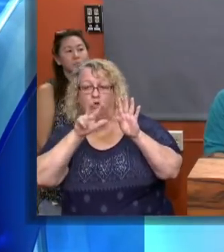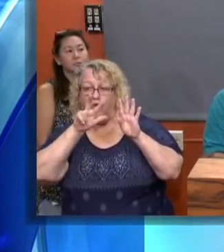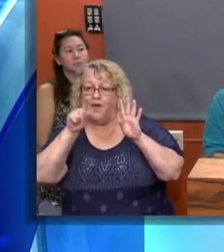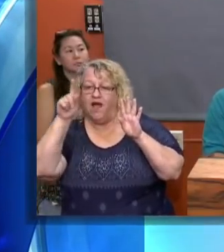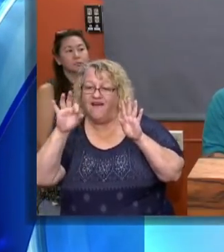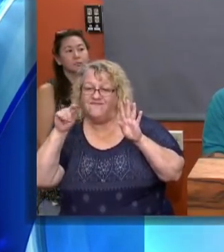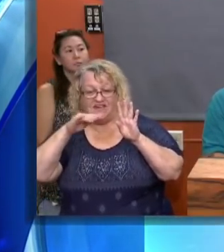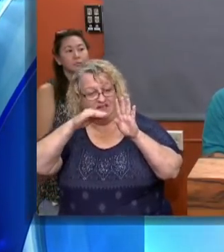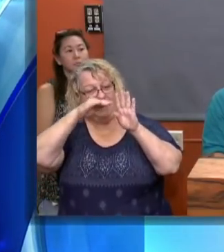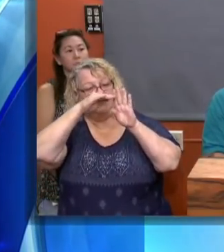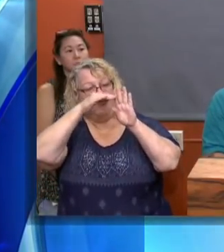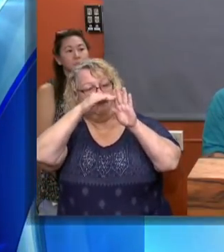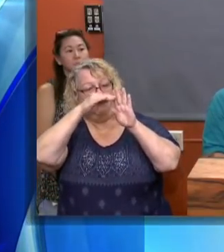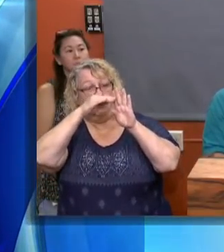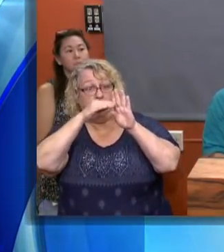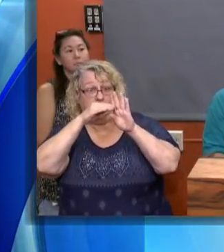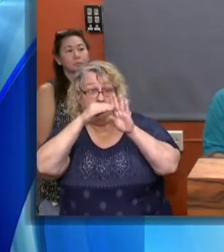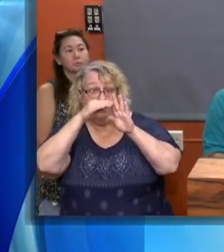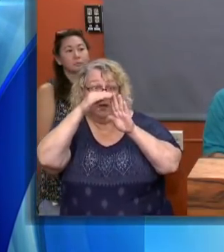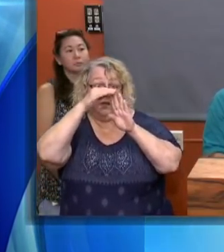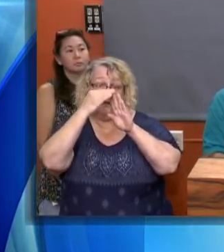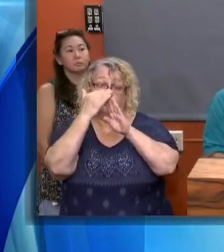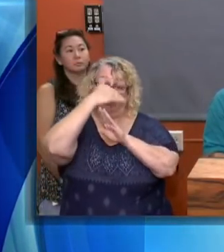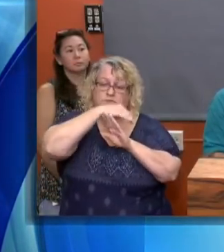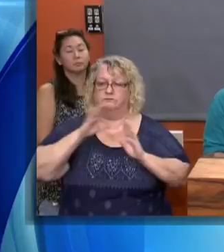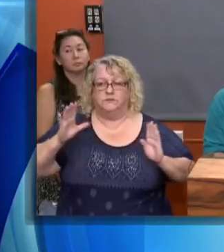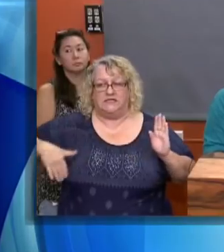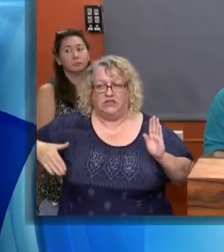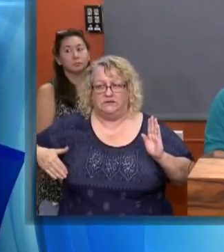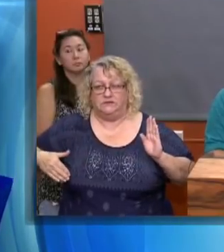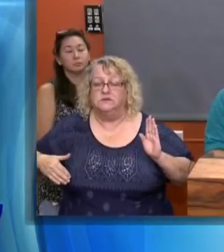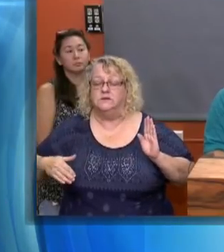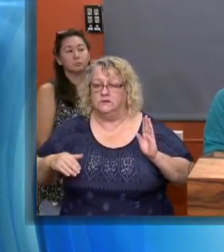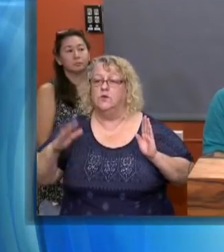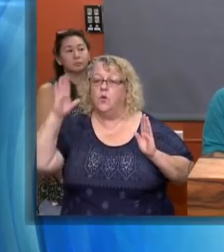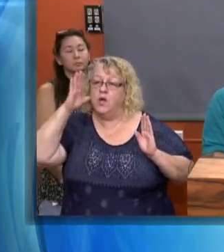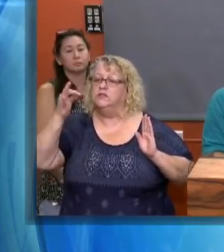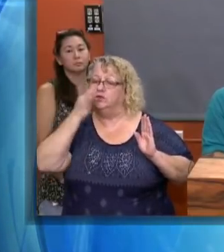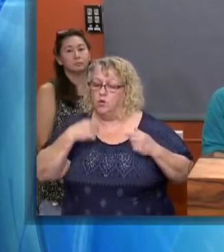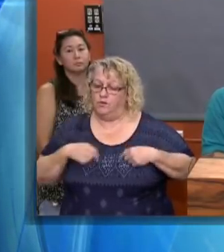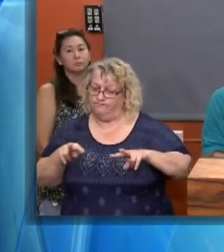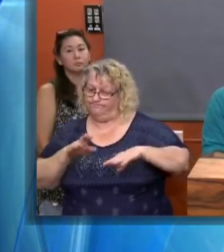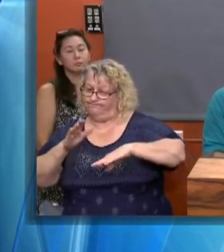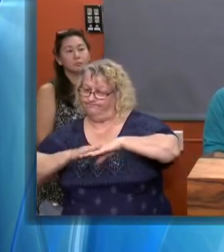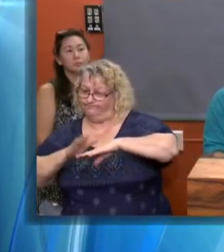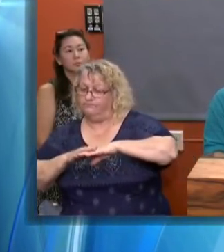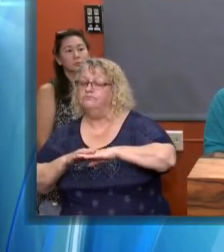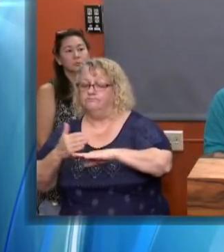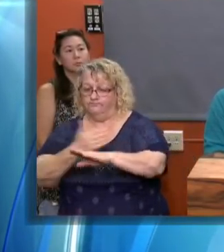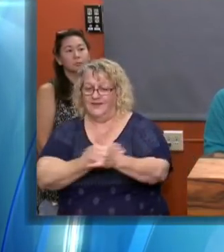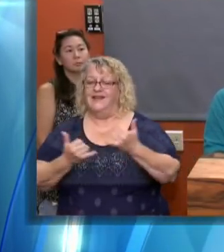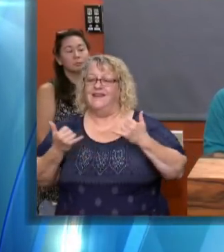BUNCH OF FEET BELOW THE TORCH OF THE DAM. THAT'S WHY I WANT TO STRESS THE DA MANY IS NOT AT RISK OF FAILURE AT THIS TIME.